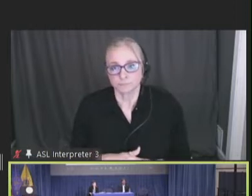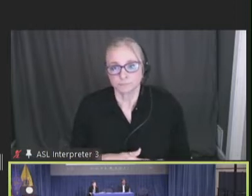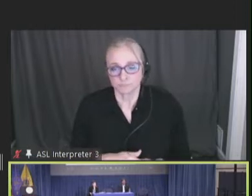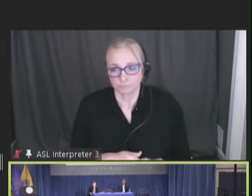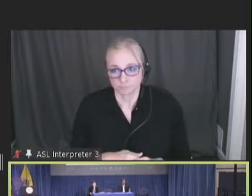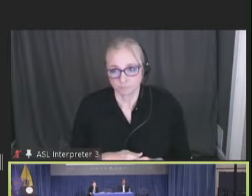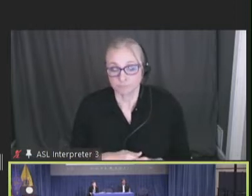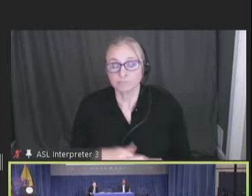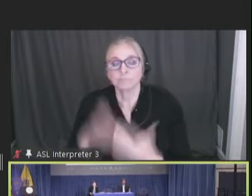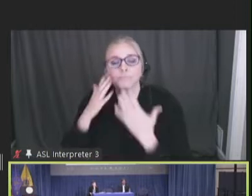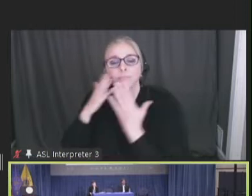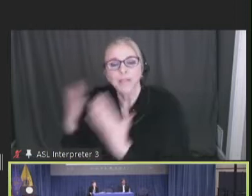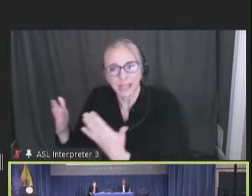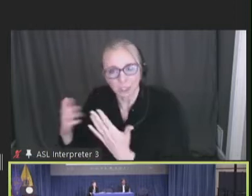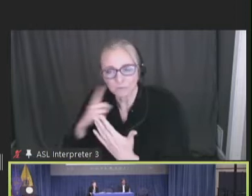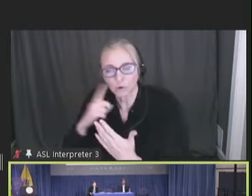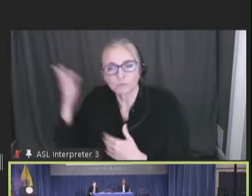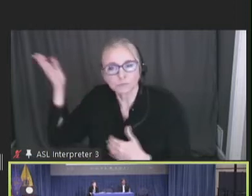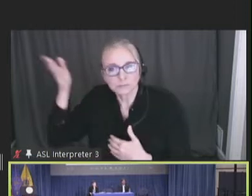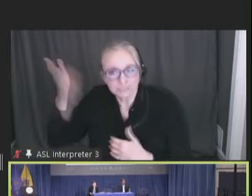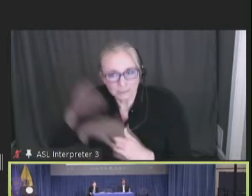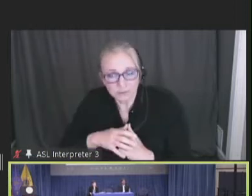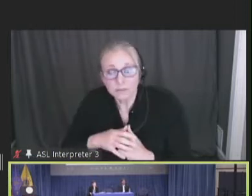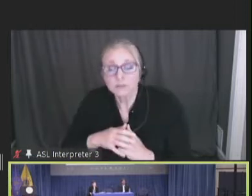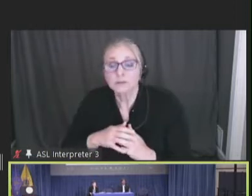Robert Hopkins: Thank you very much for your presentation. Just one thing to think